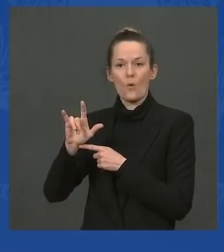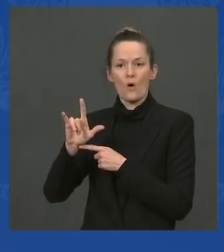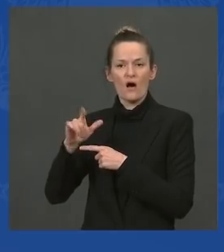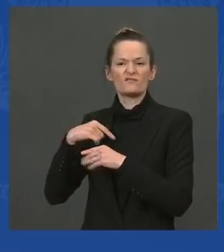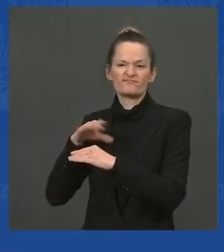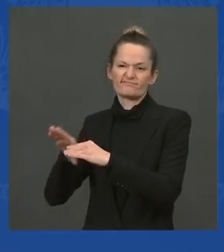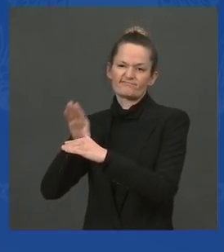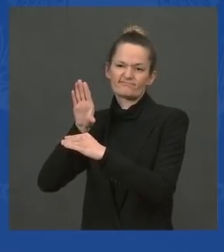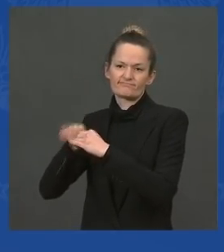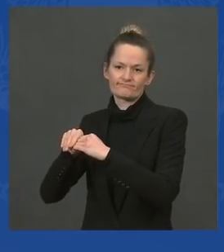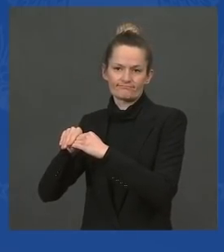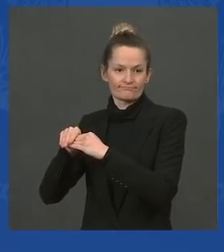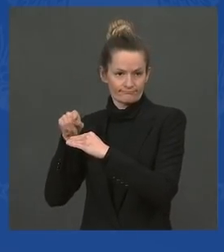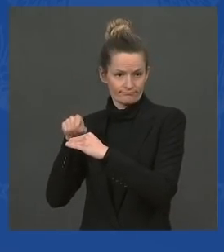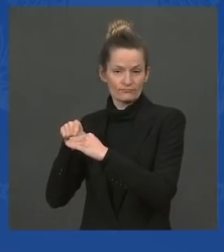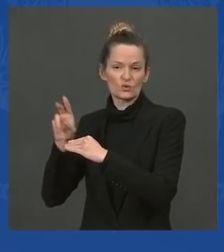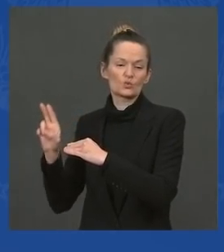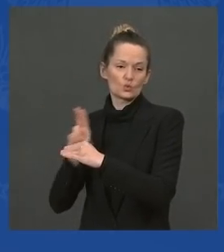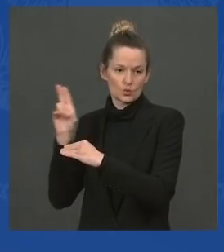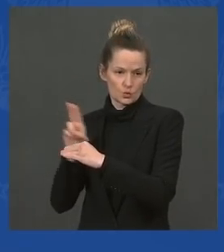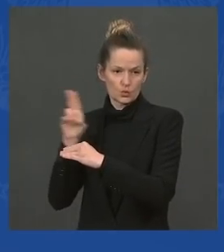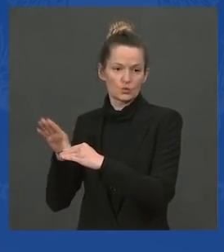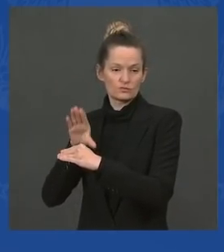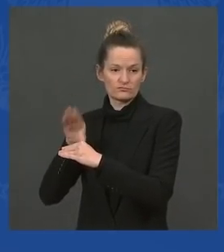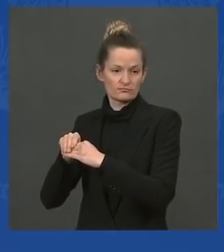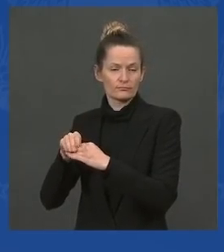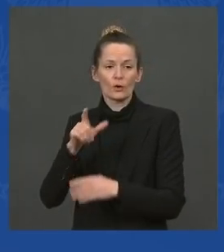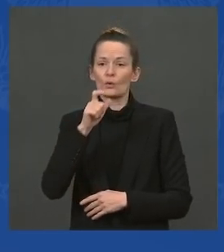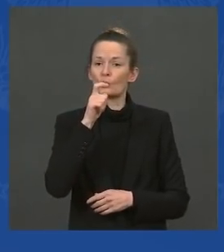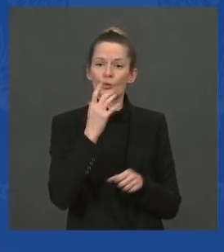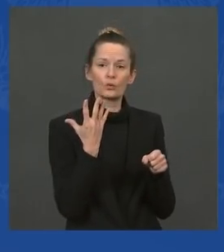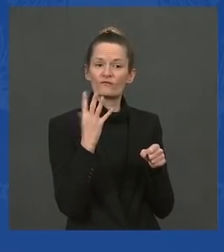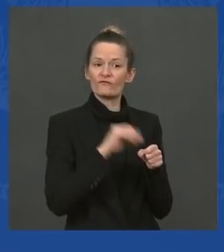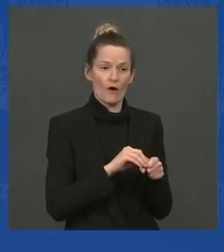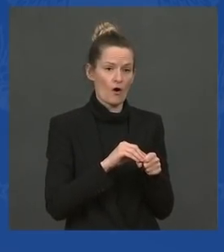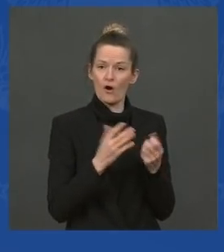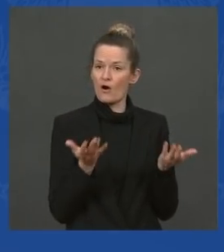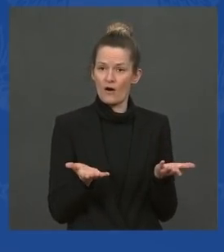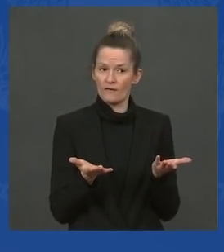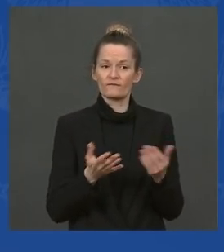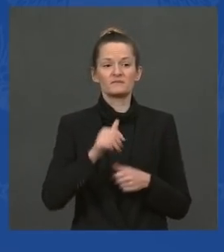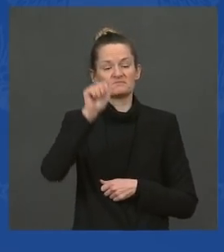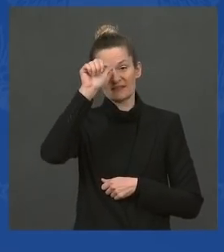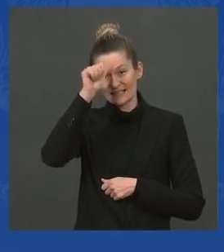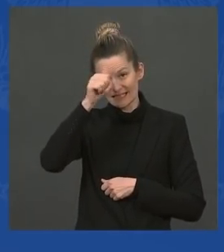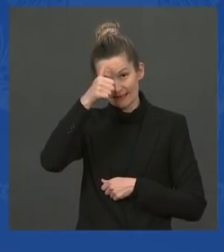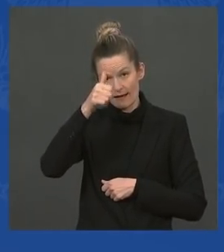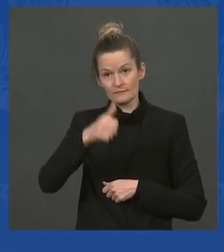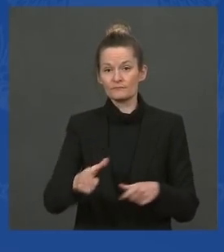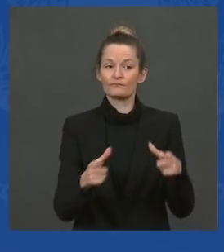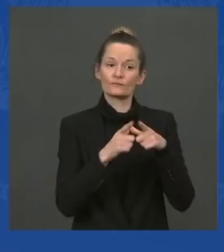India, Japan, the Republic of Korea, and the United Kingdom have agreed to release additional oil from their reserves.